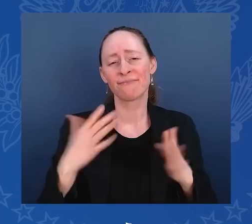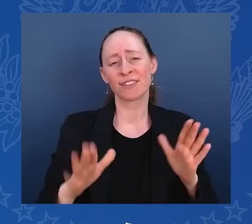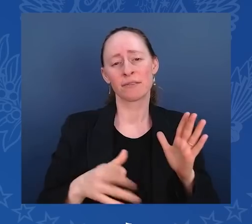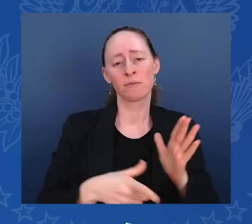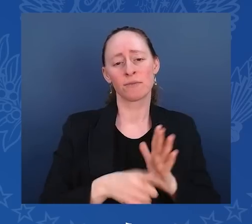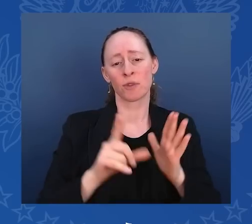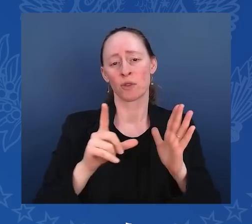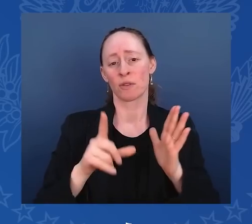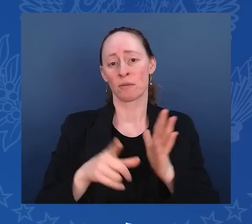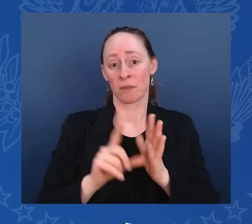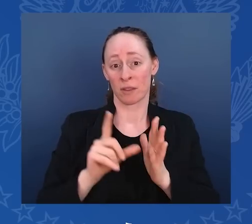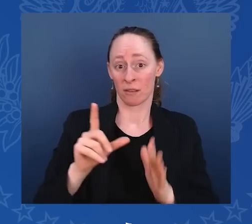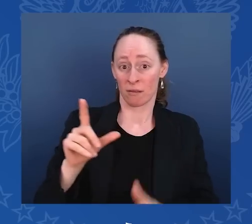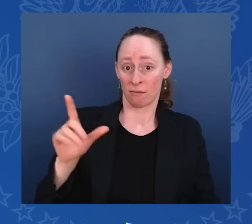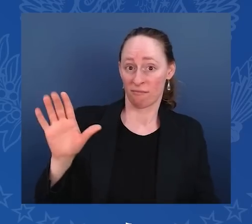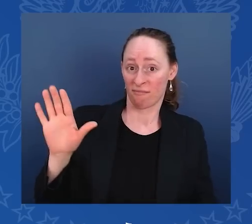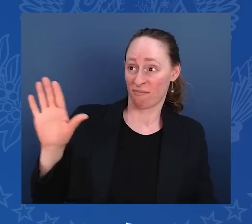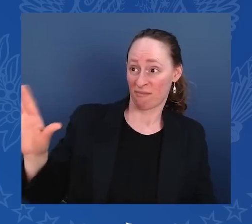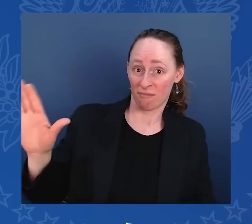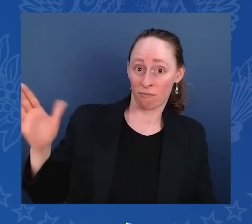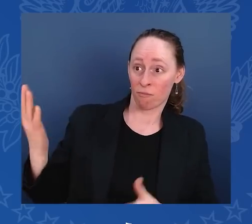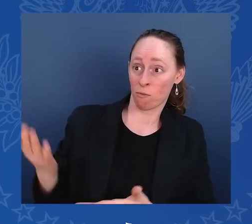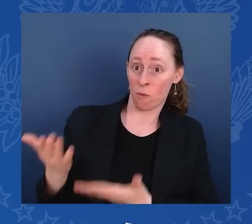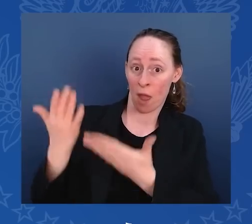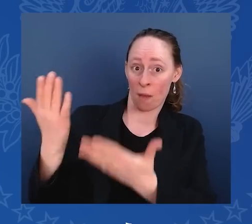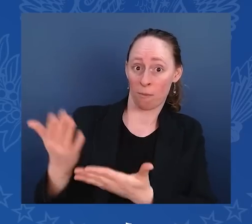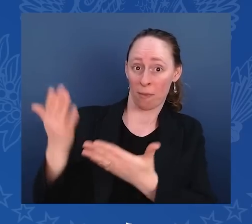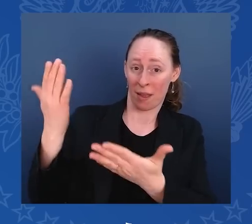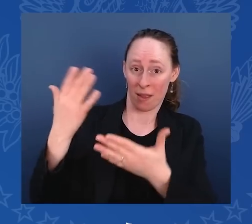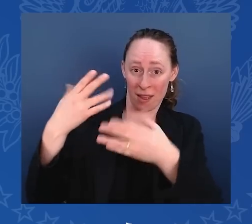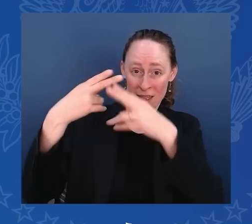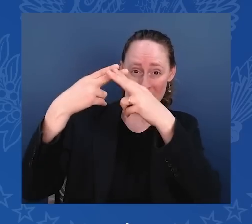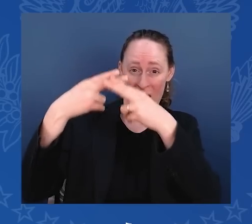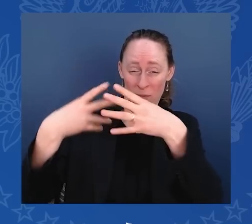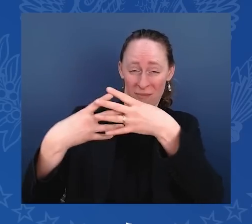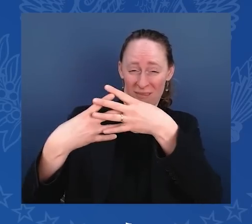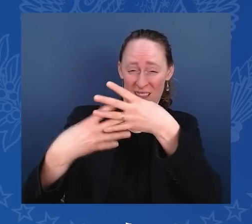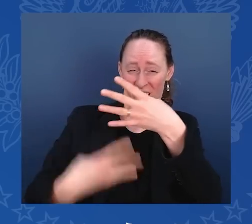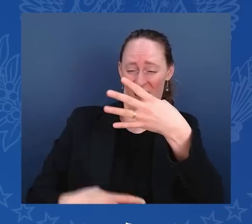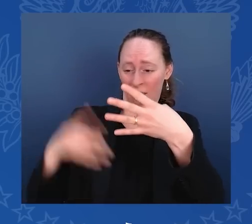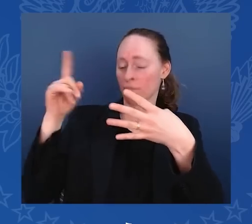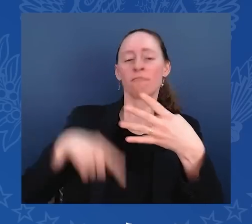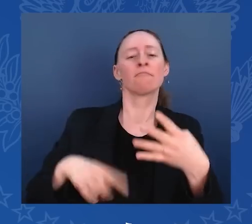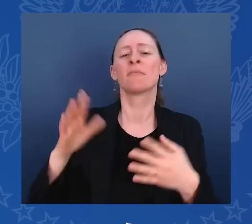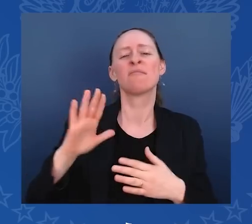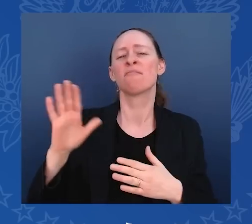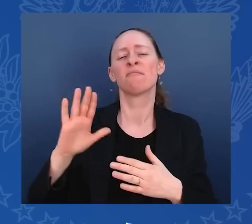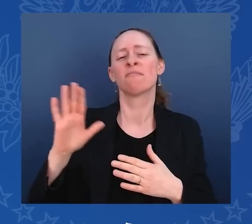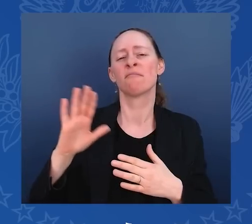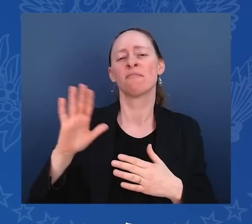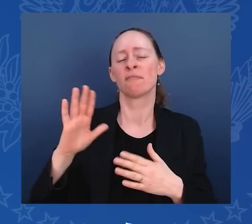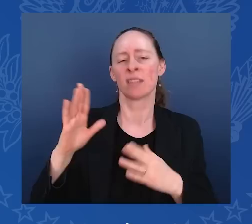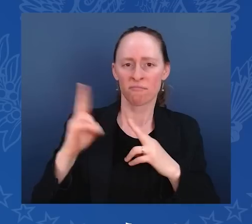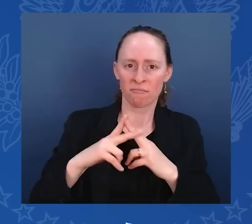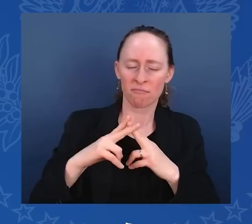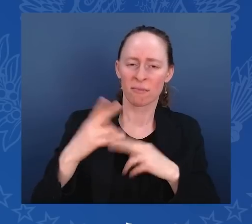to the federal bench represent the best of the judiciary, the best of America. When I became chair of the Senate Judiciary Committee,